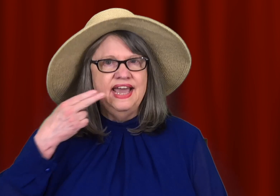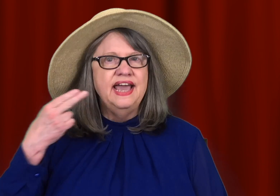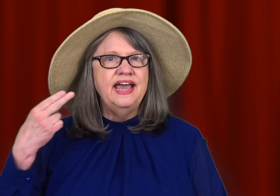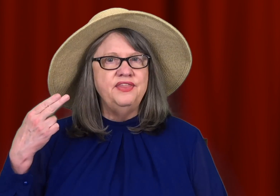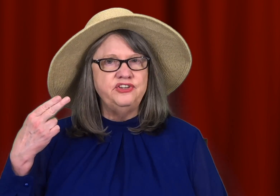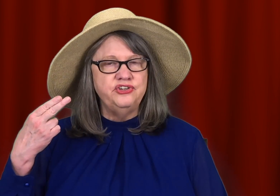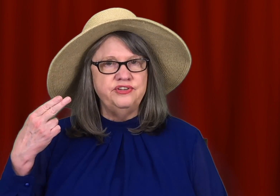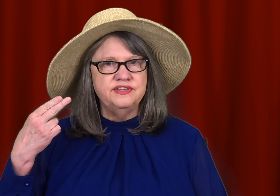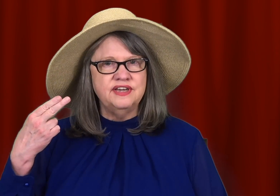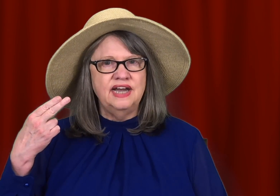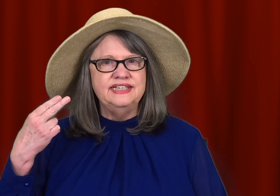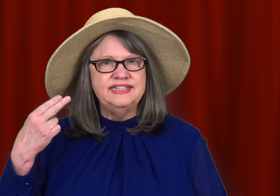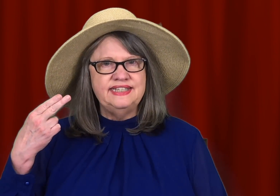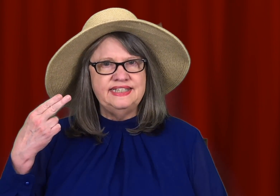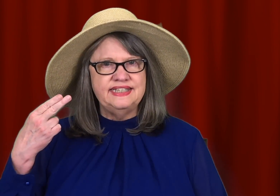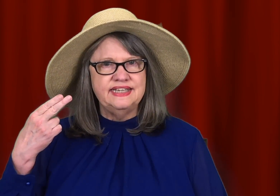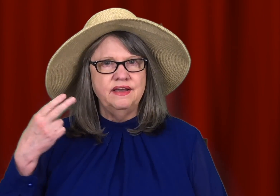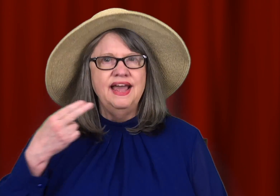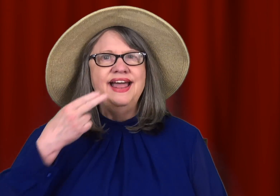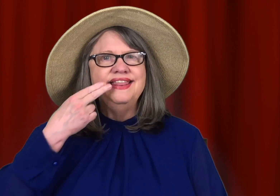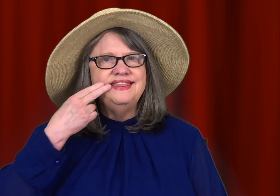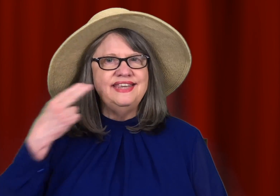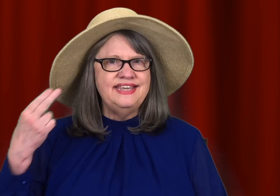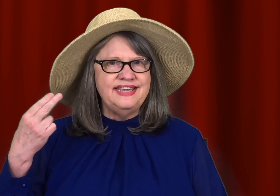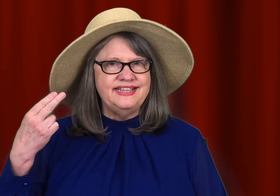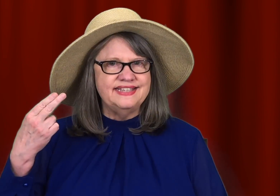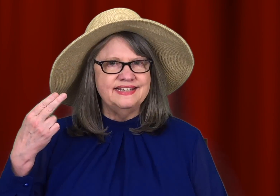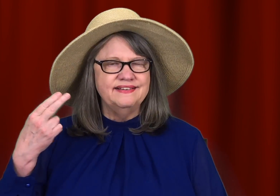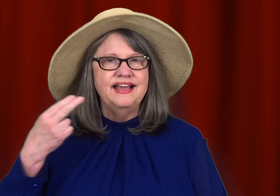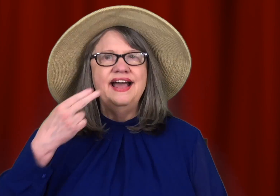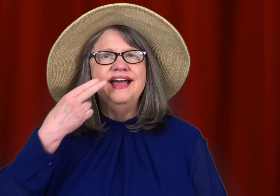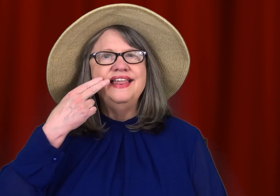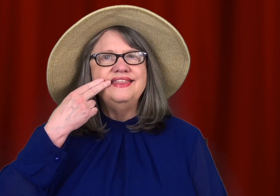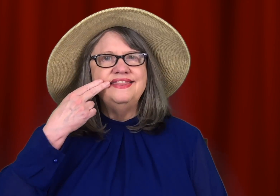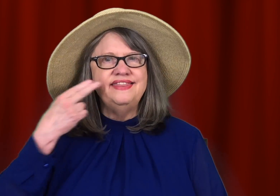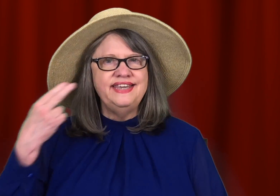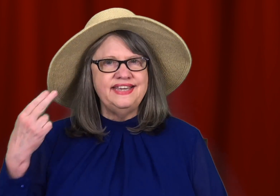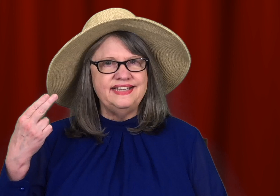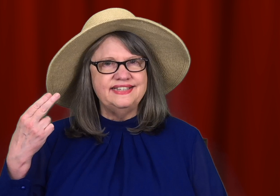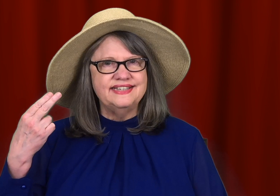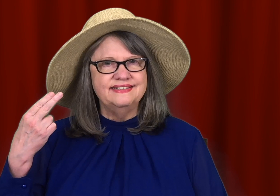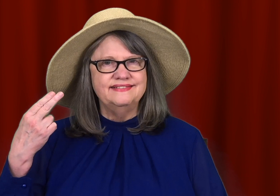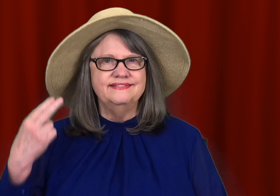and the two to the side, /z/. These. These.